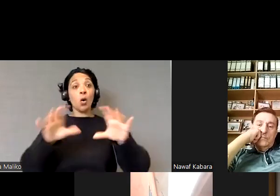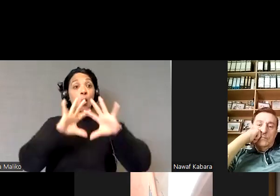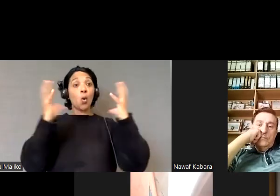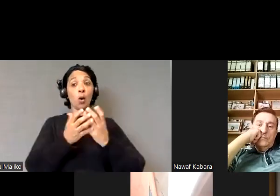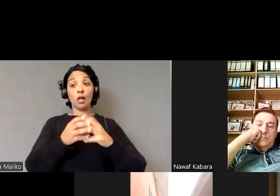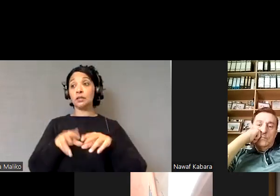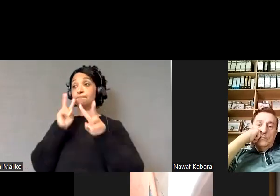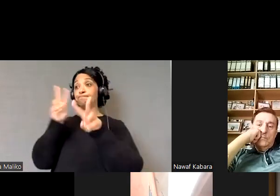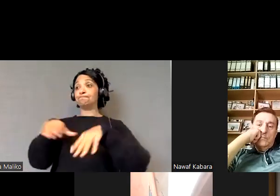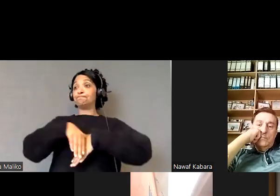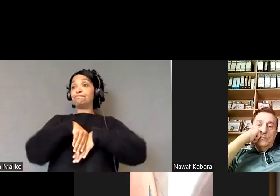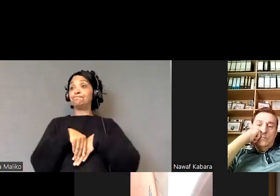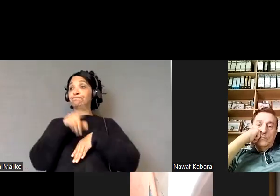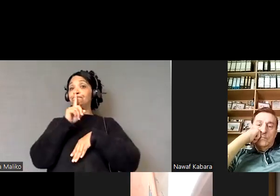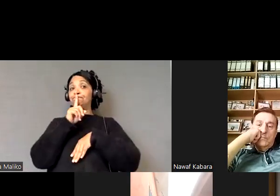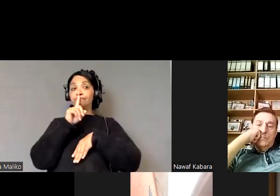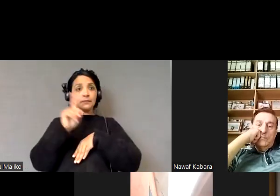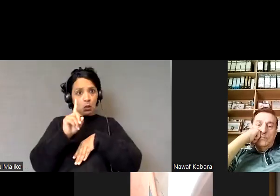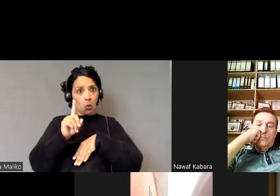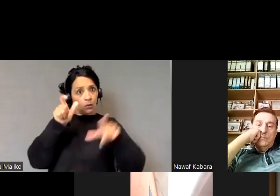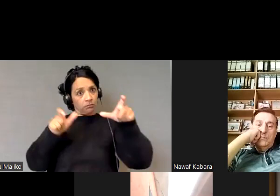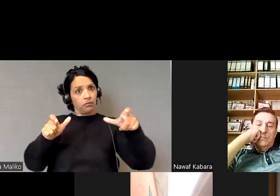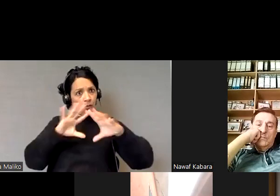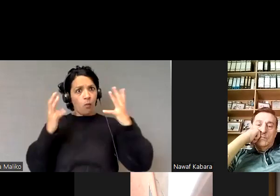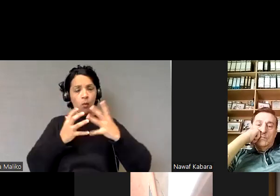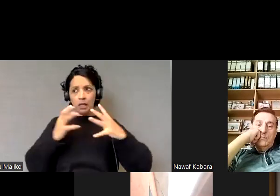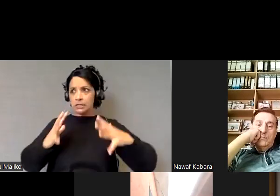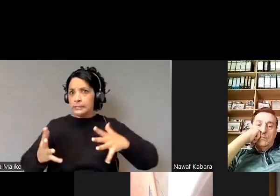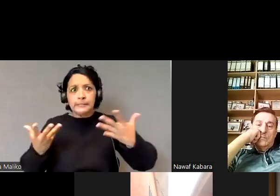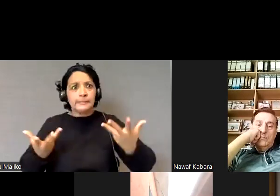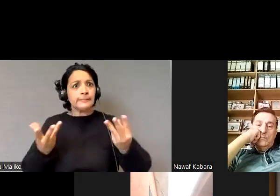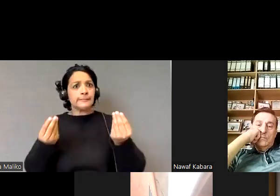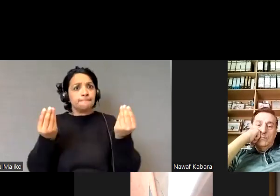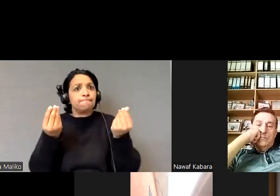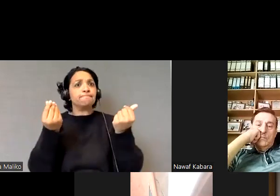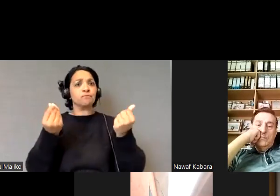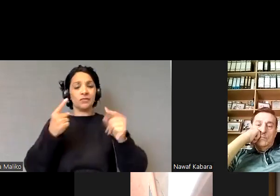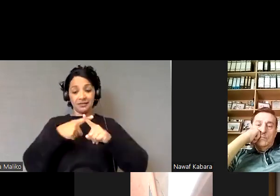issues. There's been considerable normative progress, and also the political level, you can't have